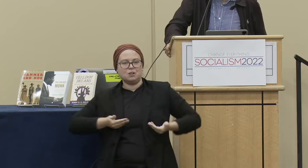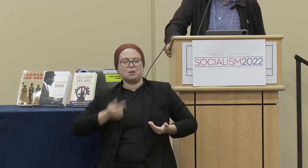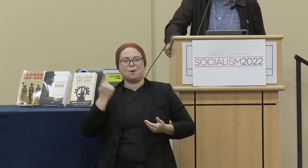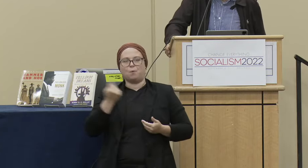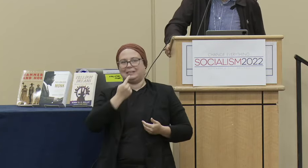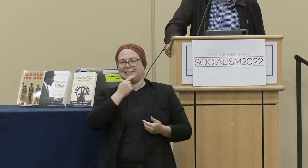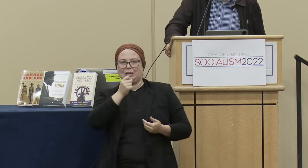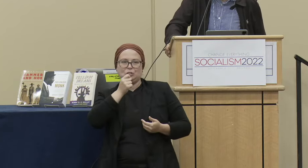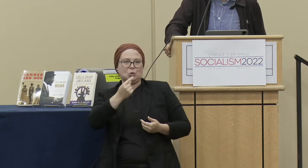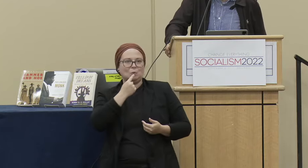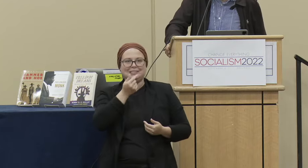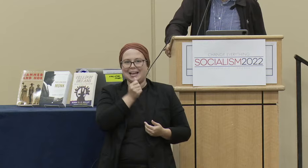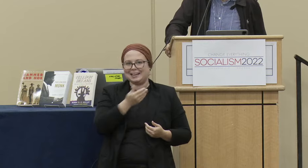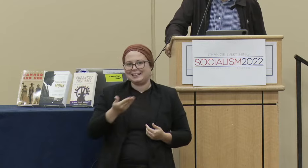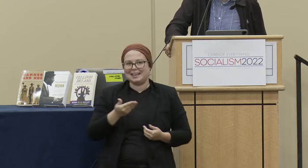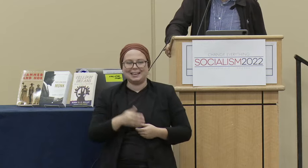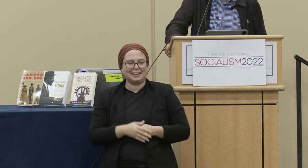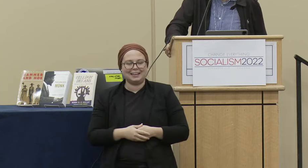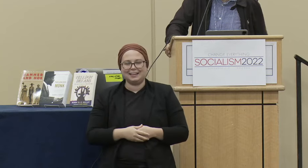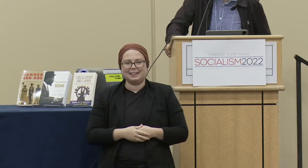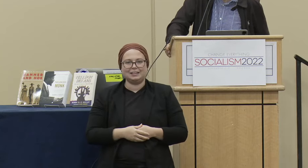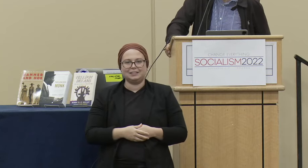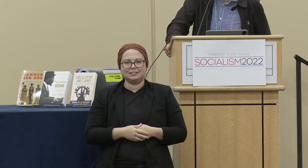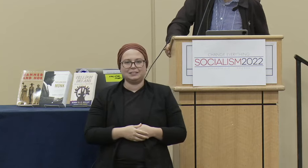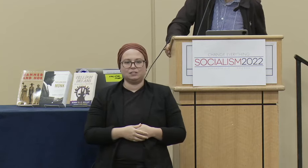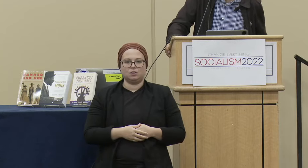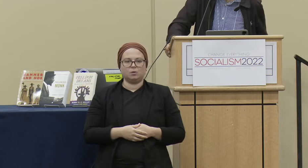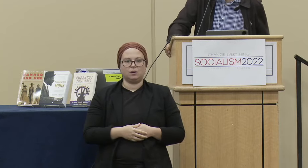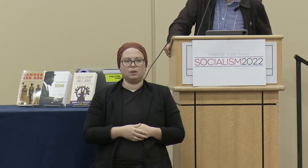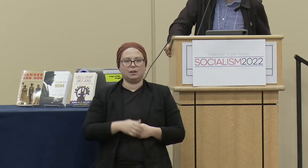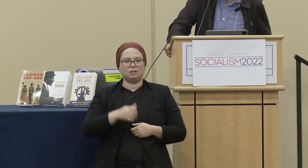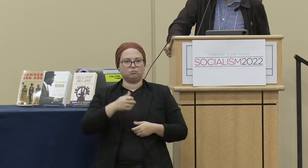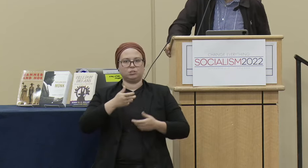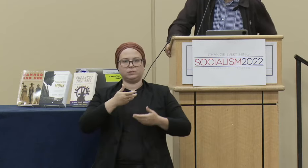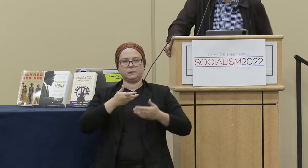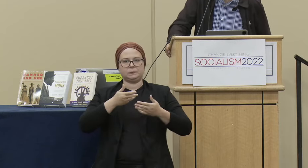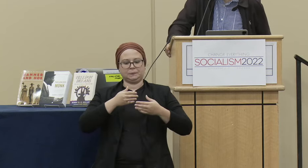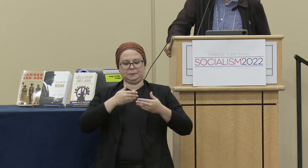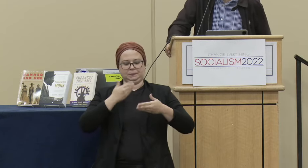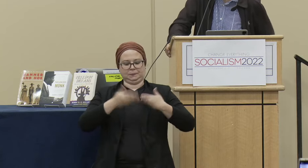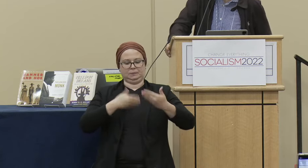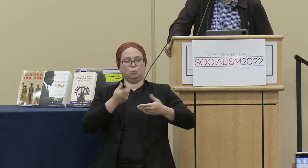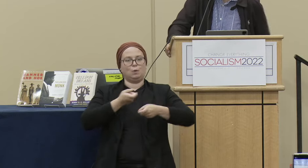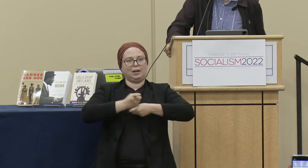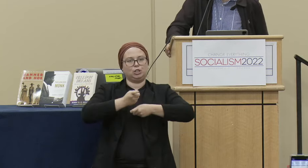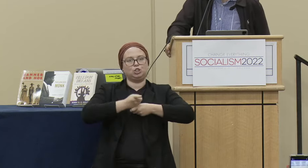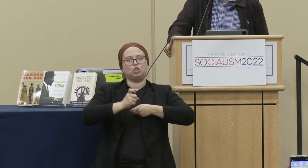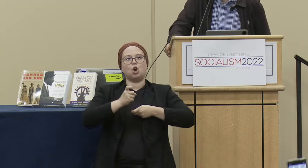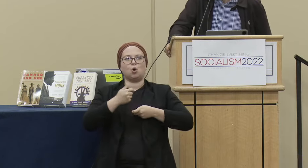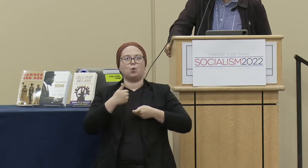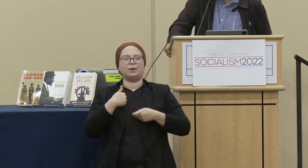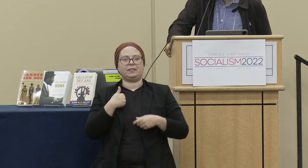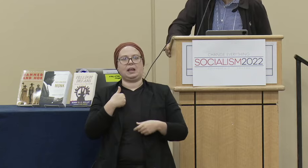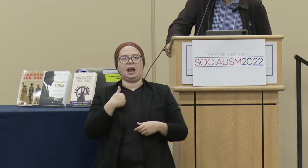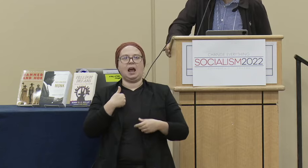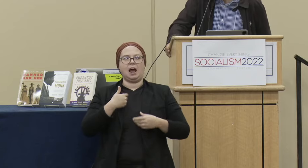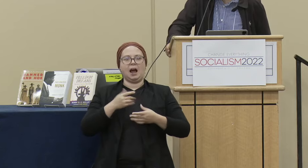really good ones, too. I'm always saying, don't say anything. And it is true. There was a running joke that I've